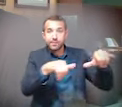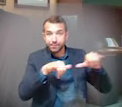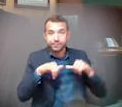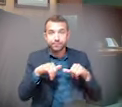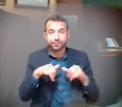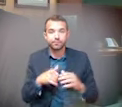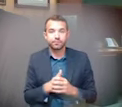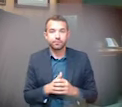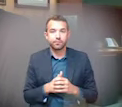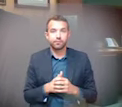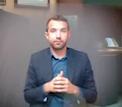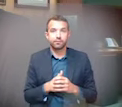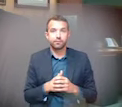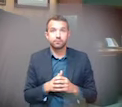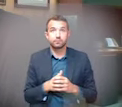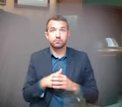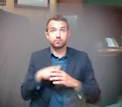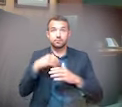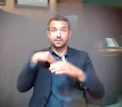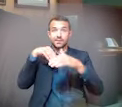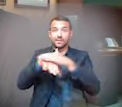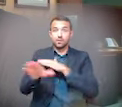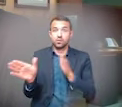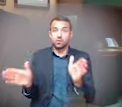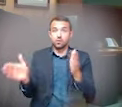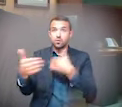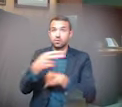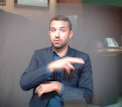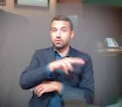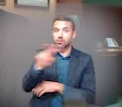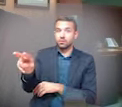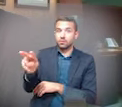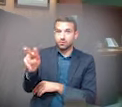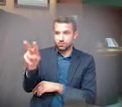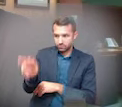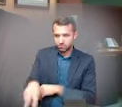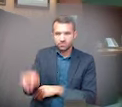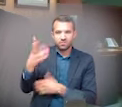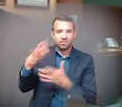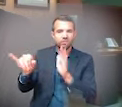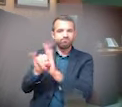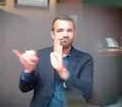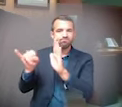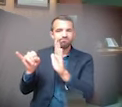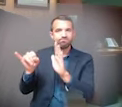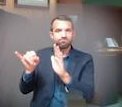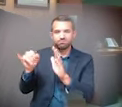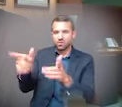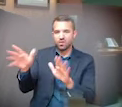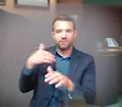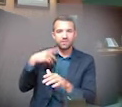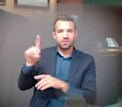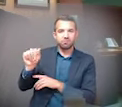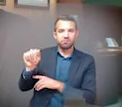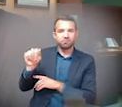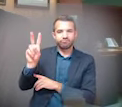with disabilities before we enter the room. But the other side of that, there's goods and positives and negatives around all of this, is